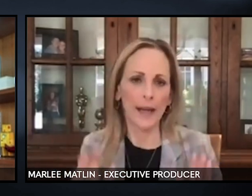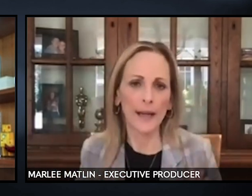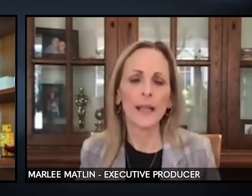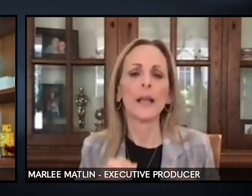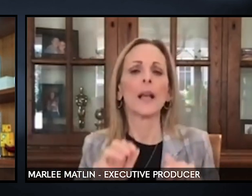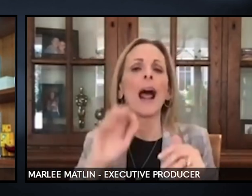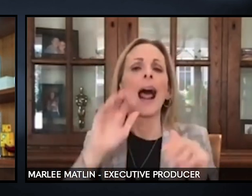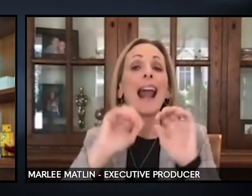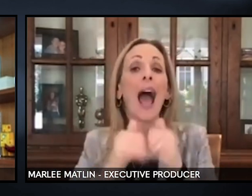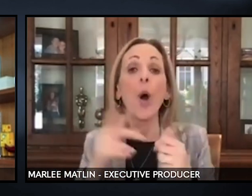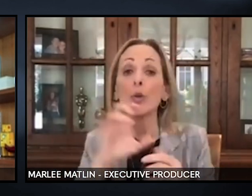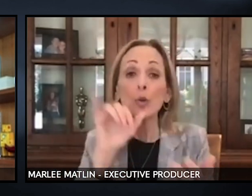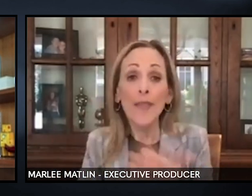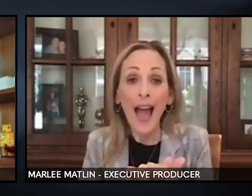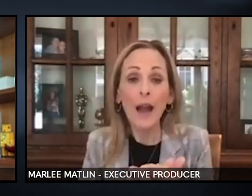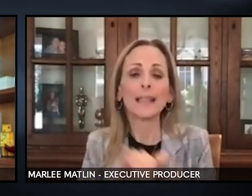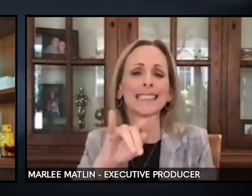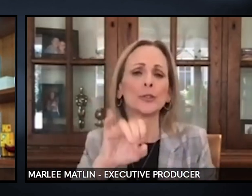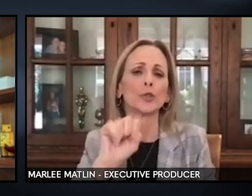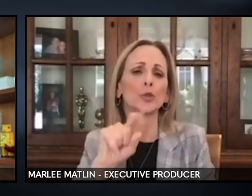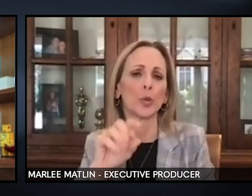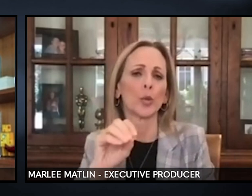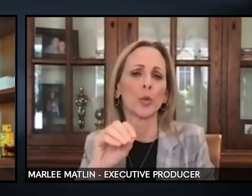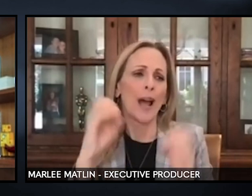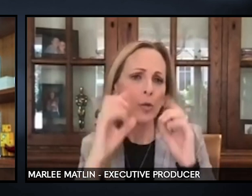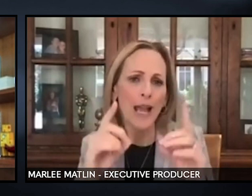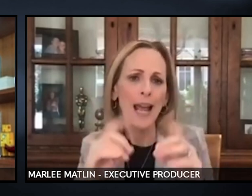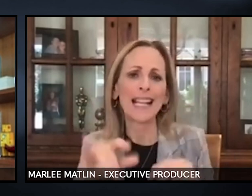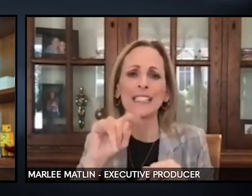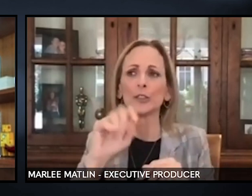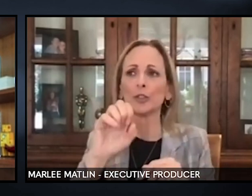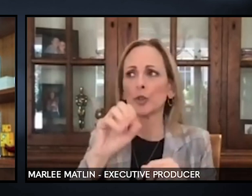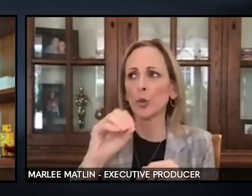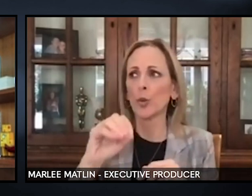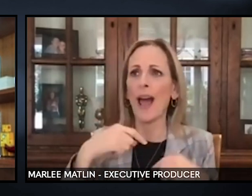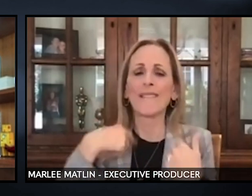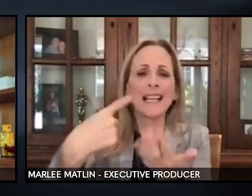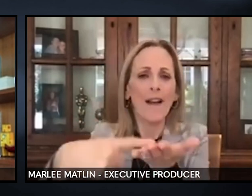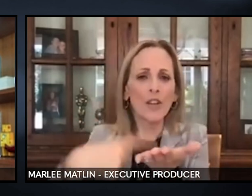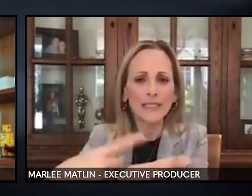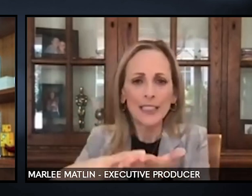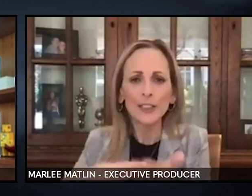general, in Hollywood. All the "isms". And how we do that is we educate, is we